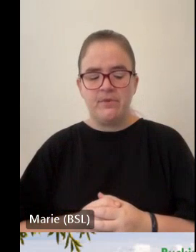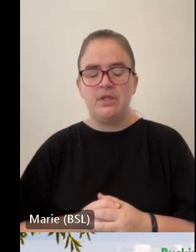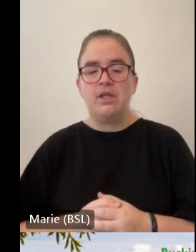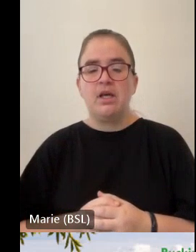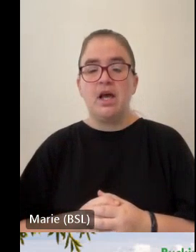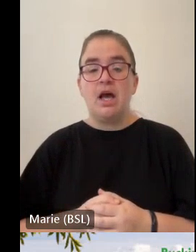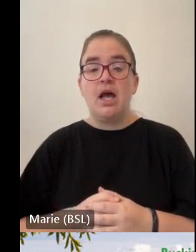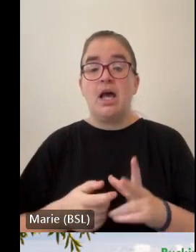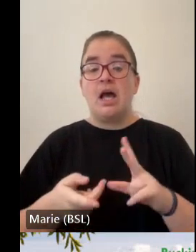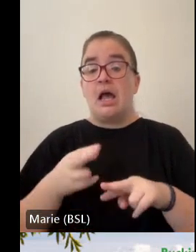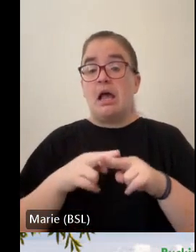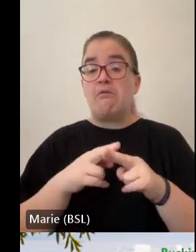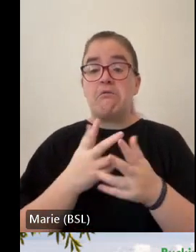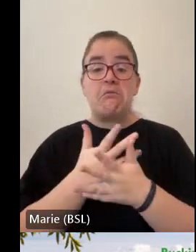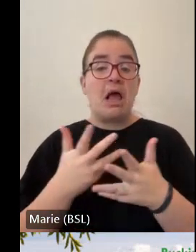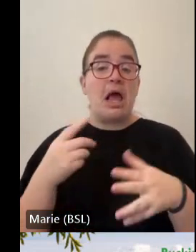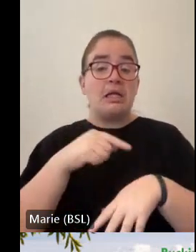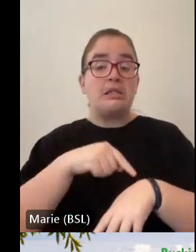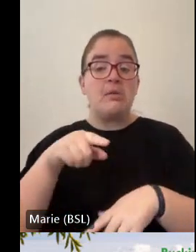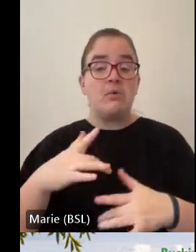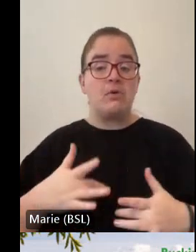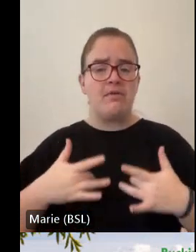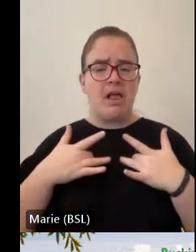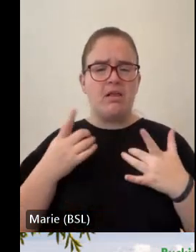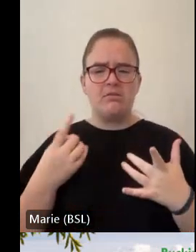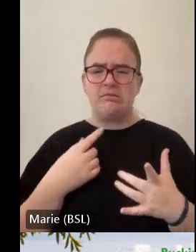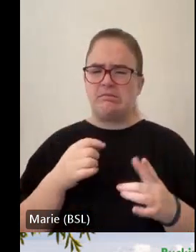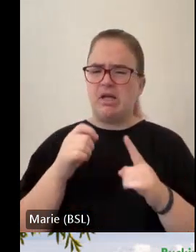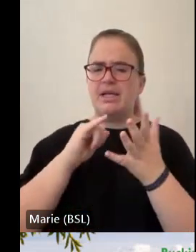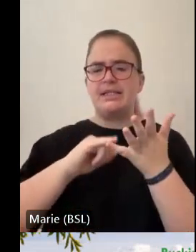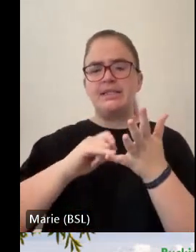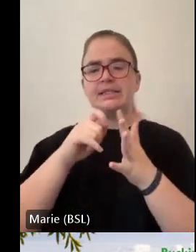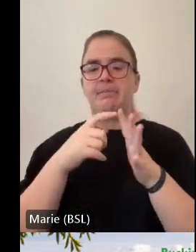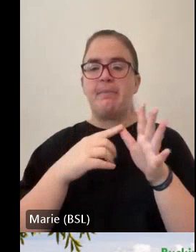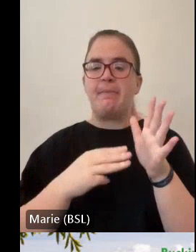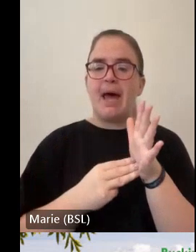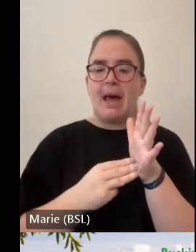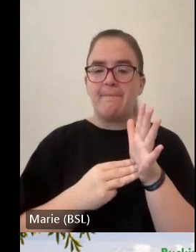And if you get any spam texts, we would ask that you forward it